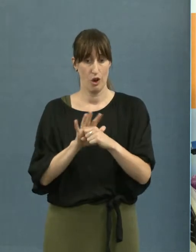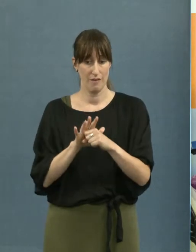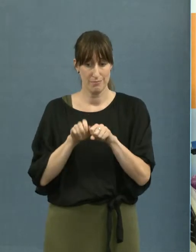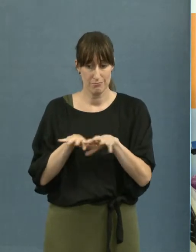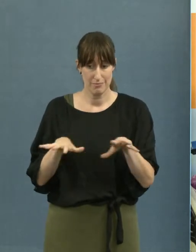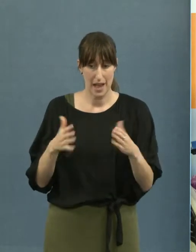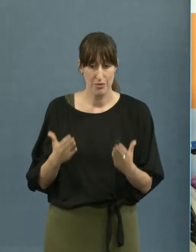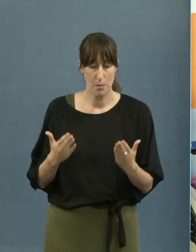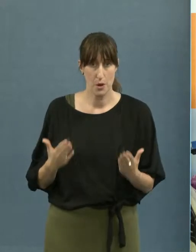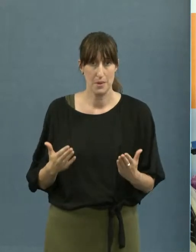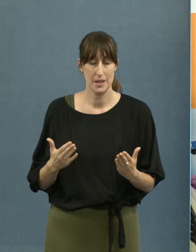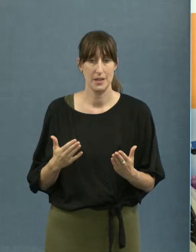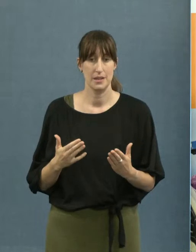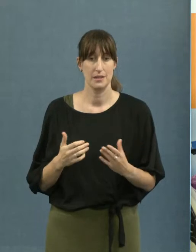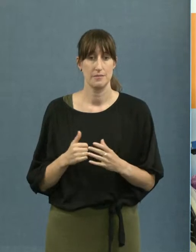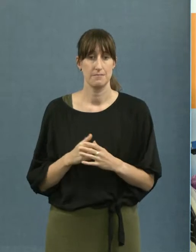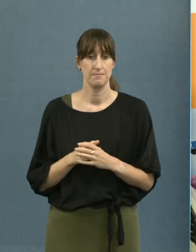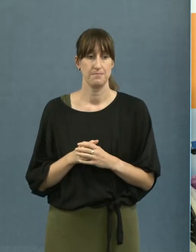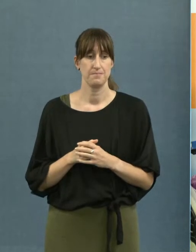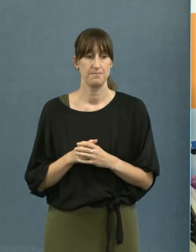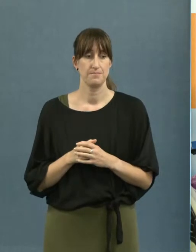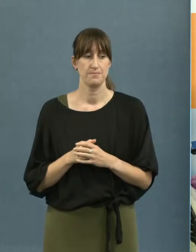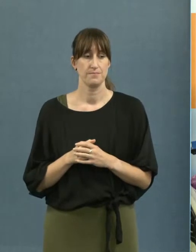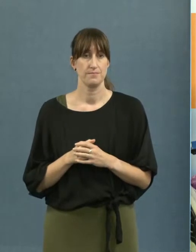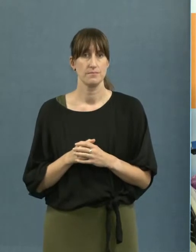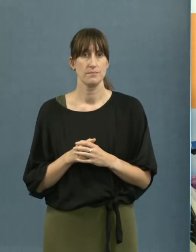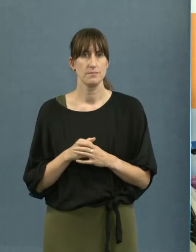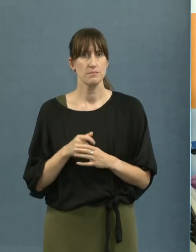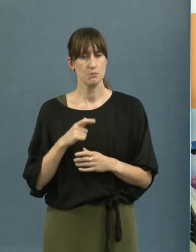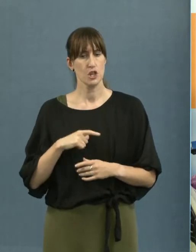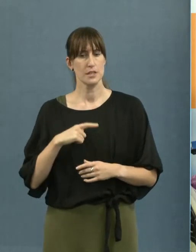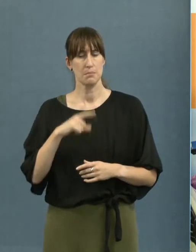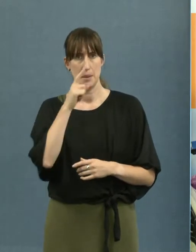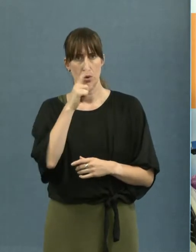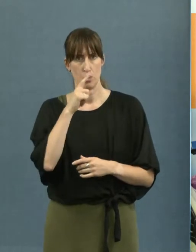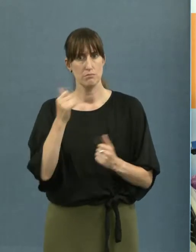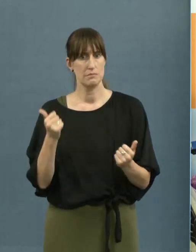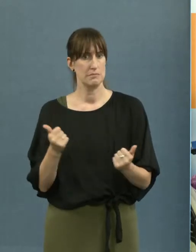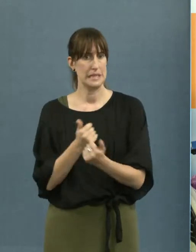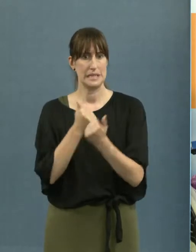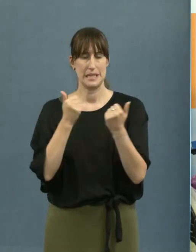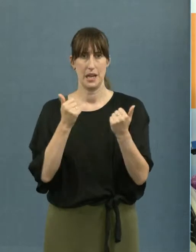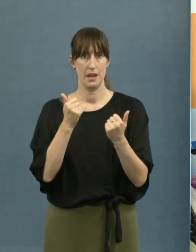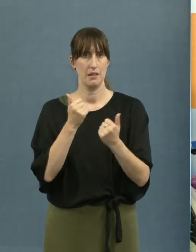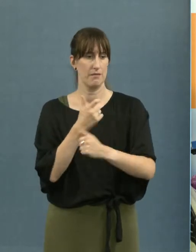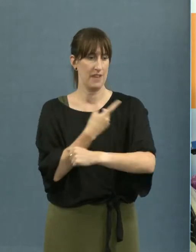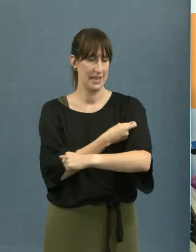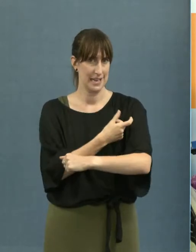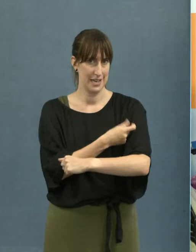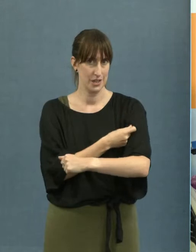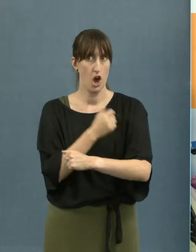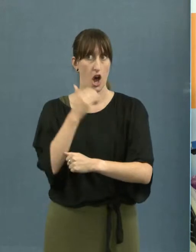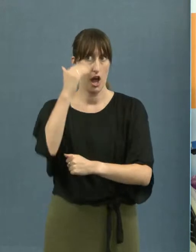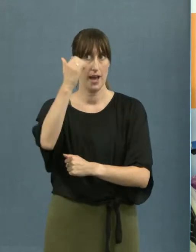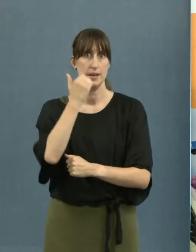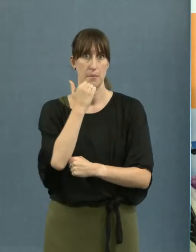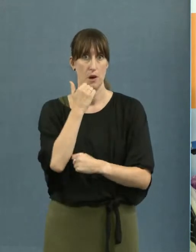this outbreak is because of the...you know, because of the the high vaccination rates and because of the protections that